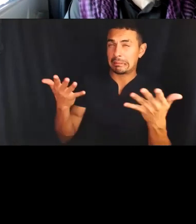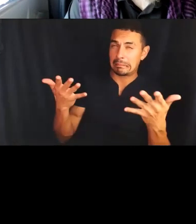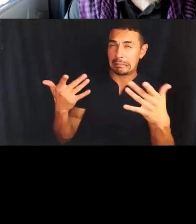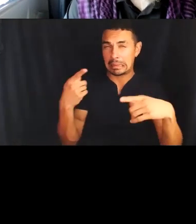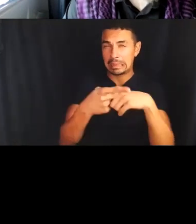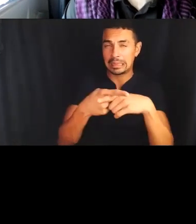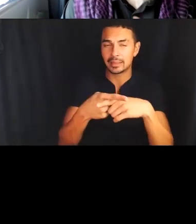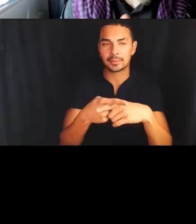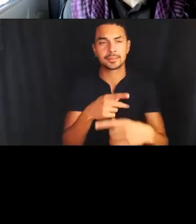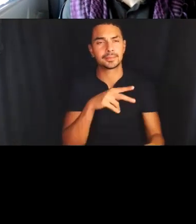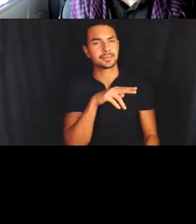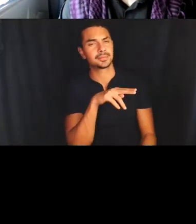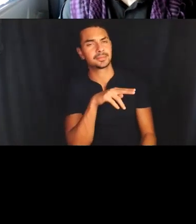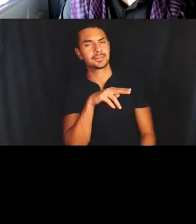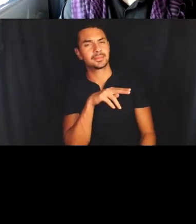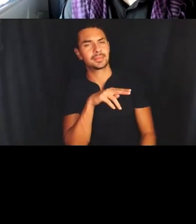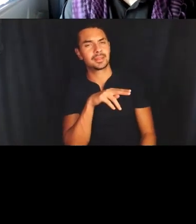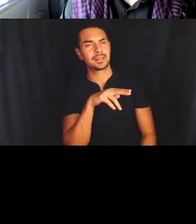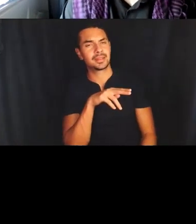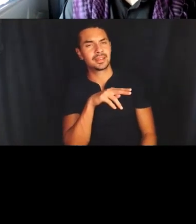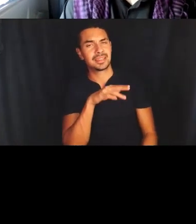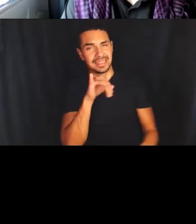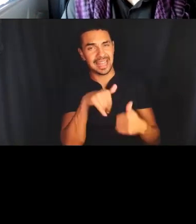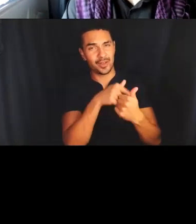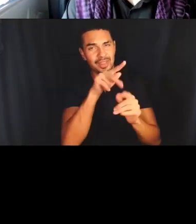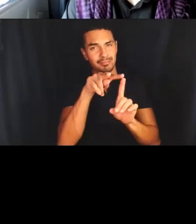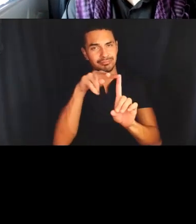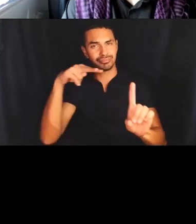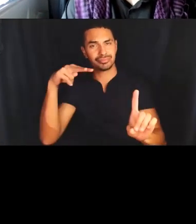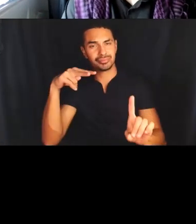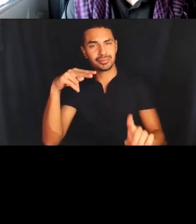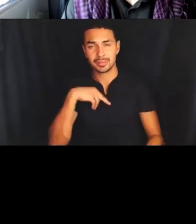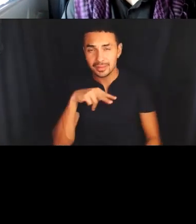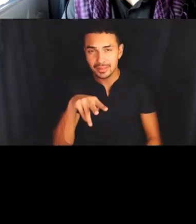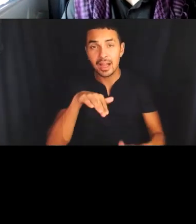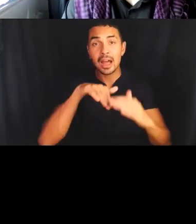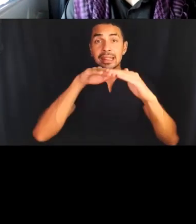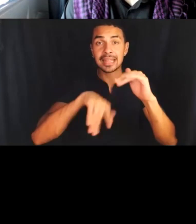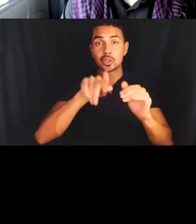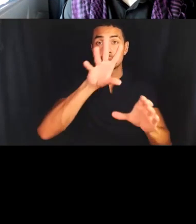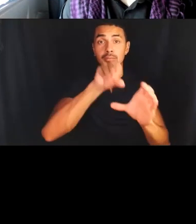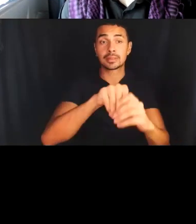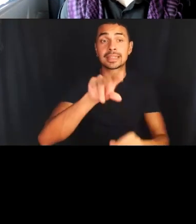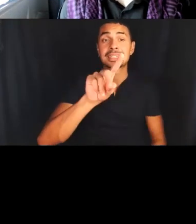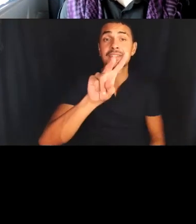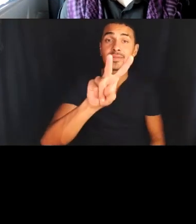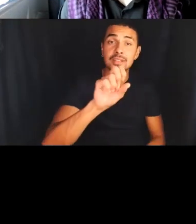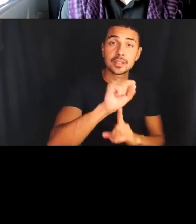pretty much is how they looked at it. So unless you were in a DV situation or it's family related,